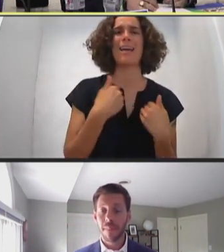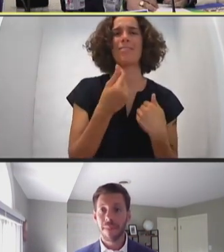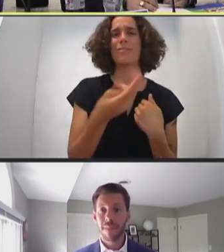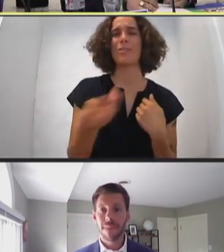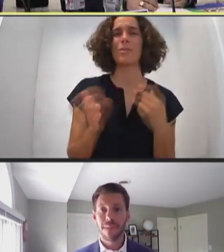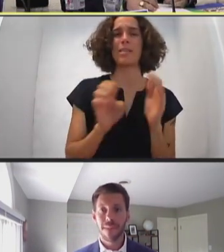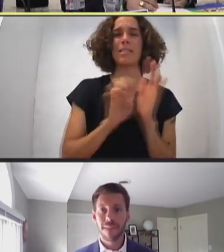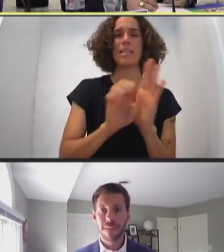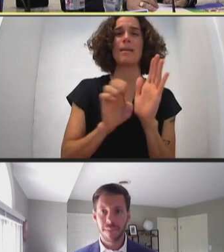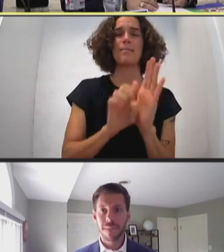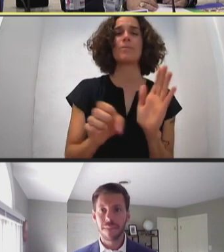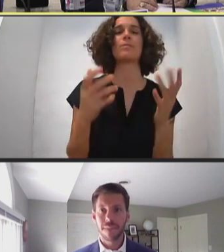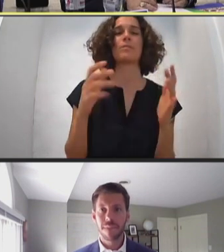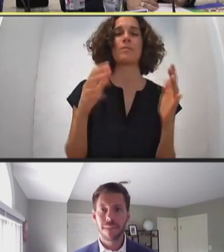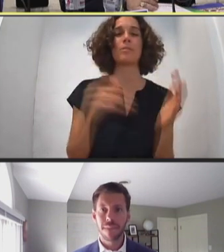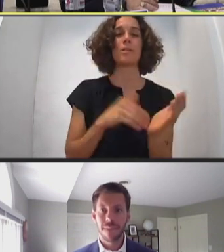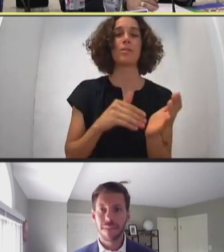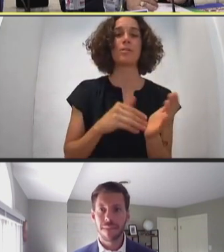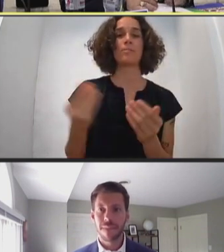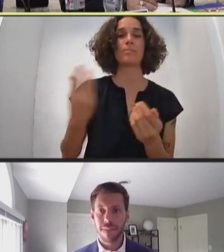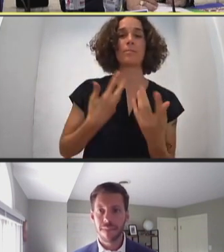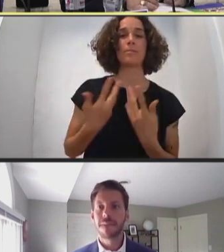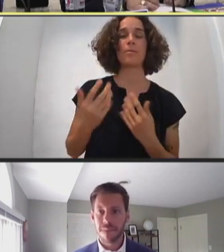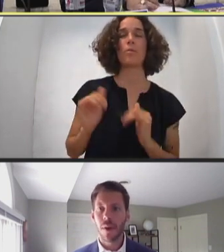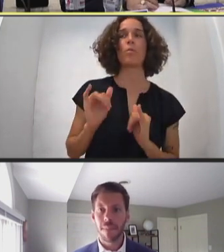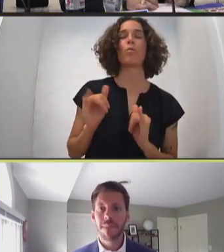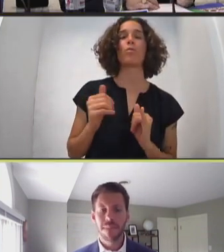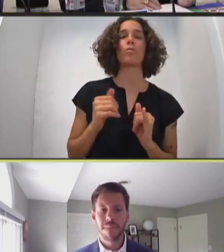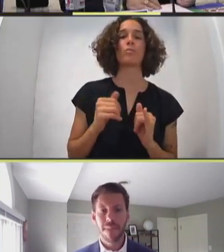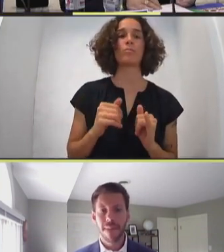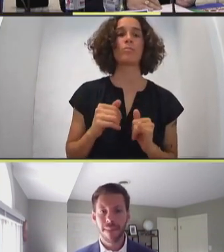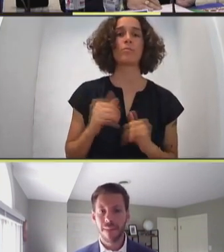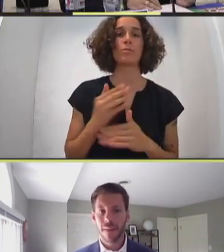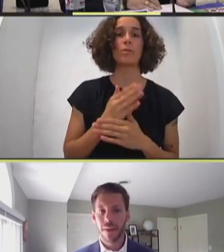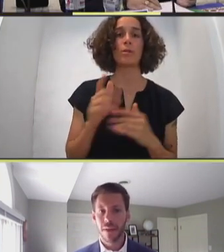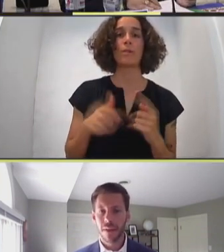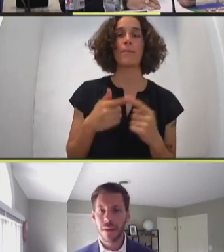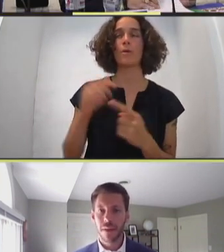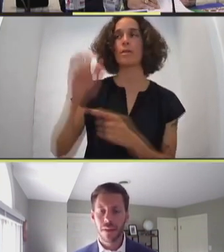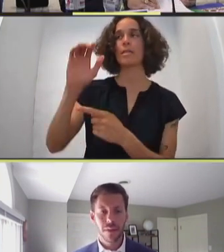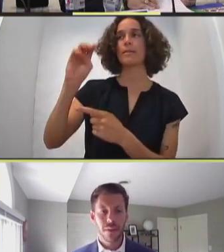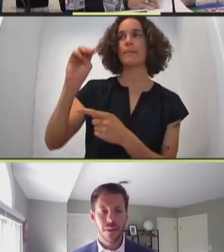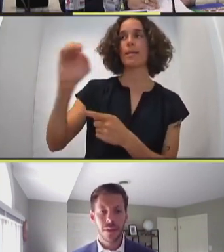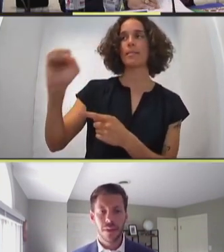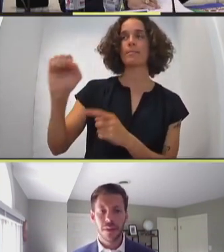providers that have been shared with CMS. And then the other thing that we're hearing from